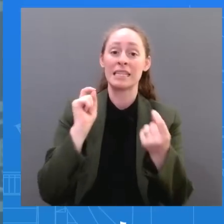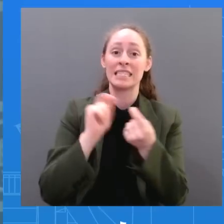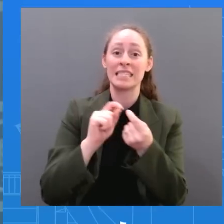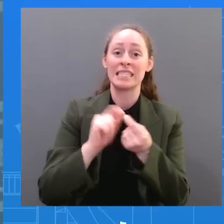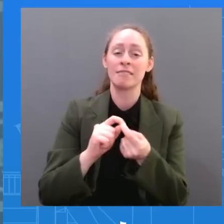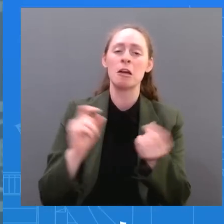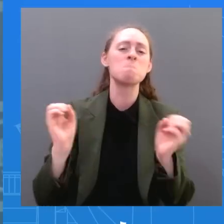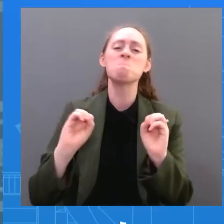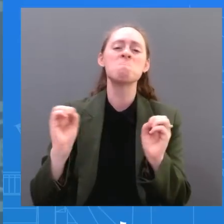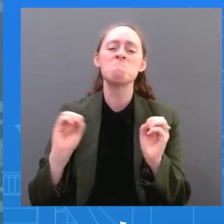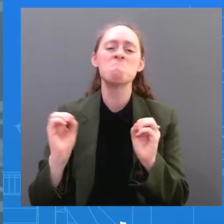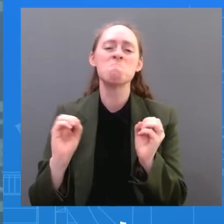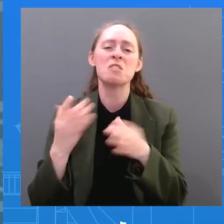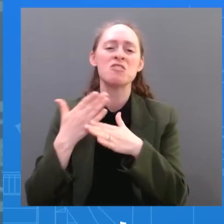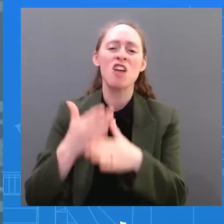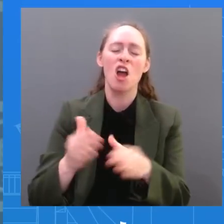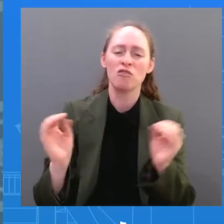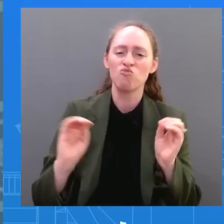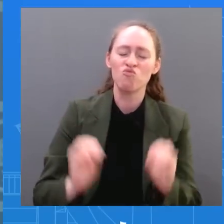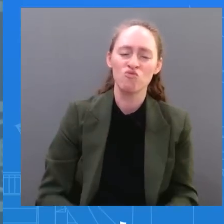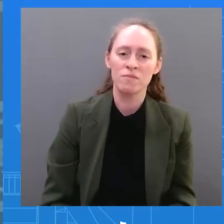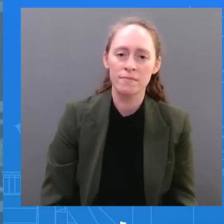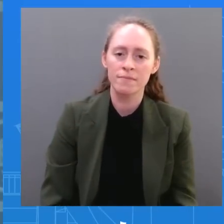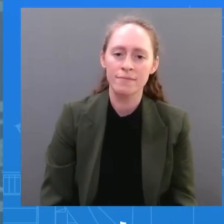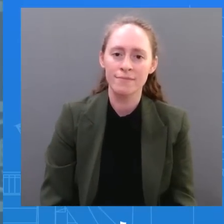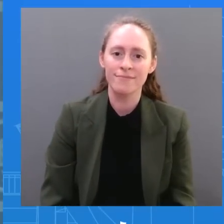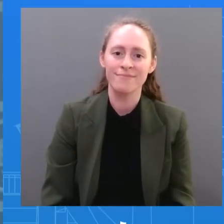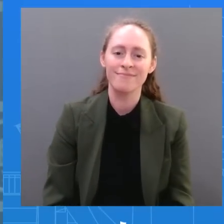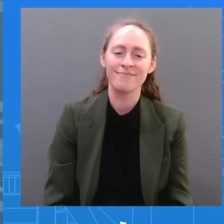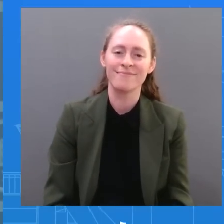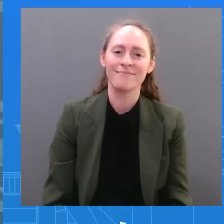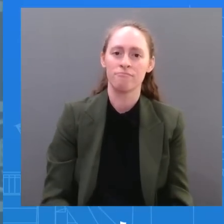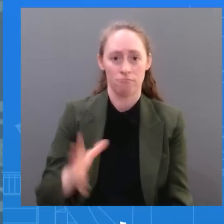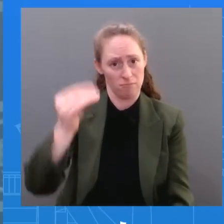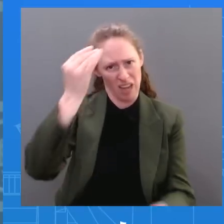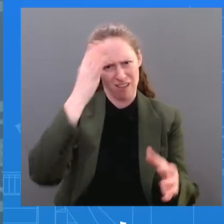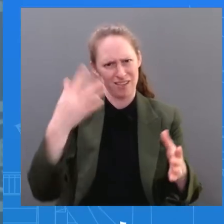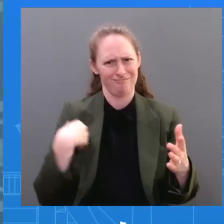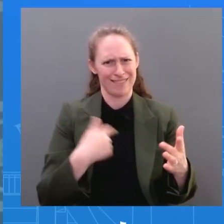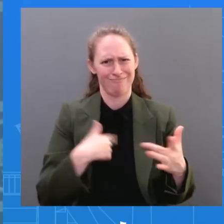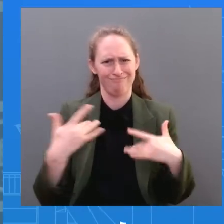But clearly, we're looking for solutions. We want to get that capacity up. We want to make sure that refineries